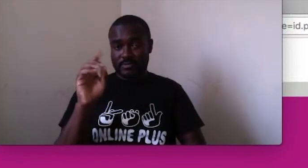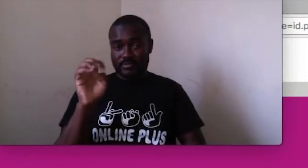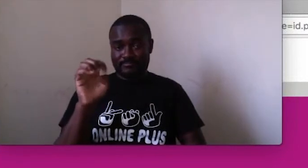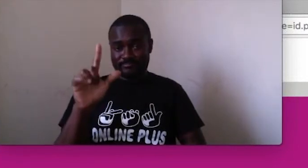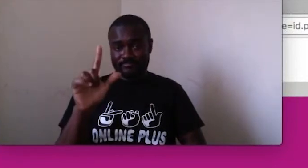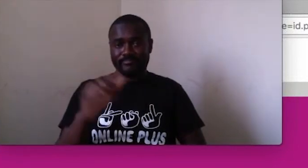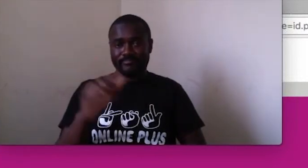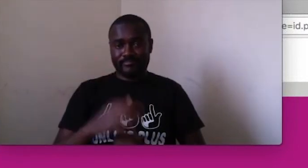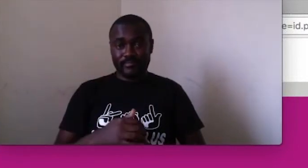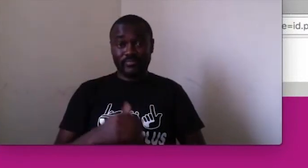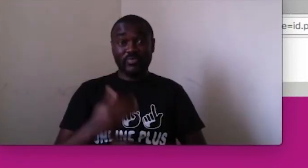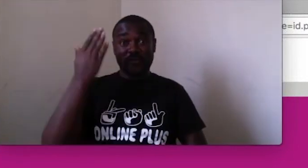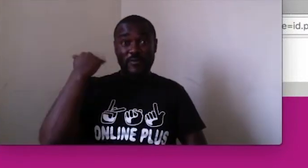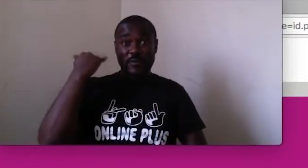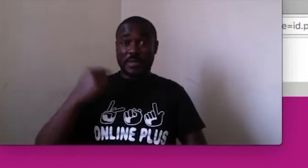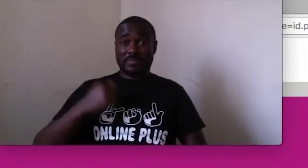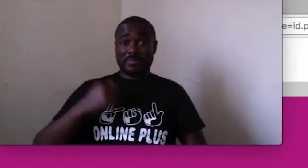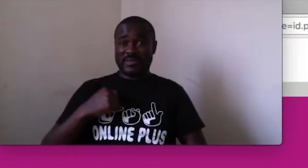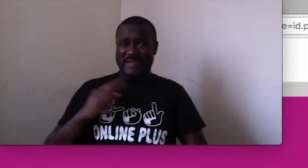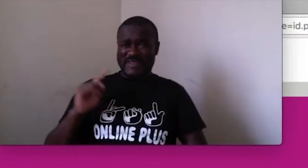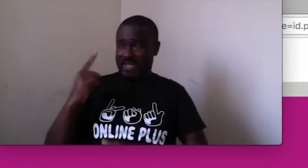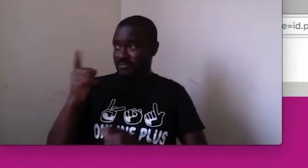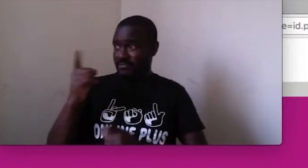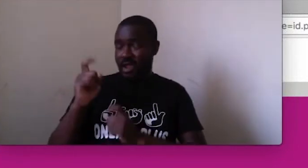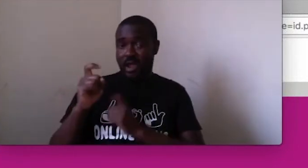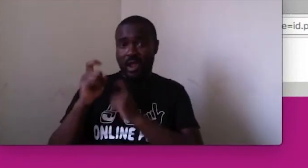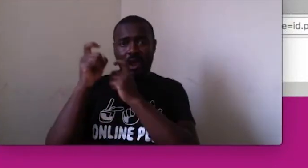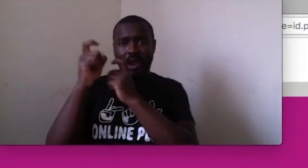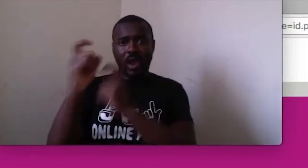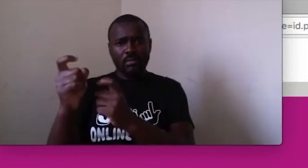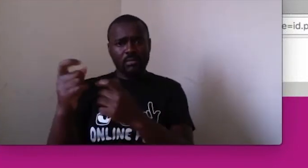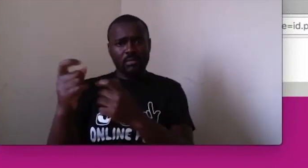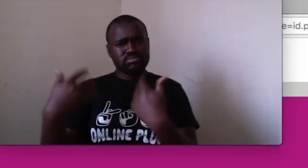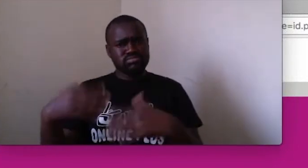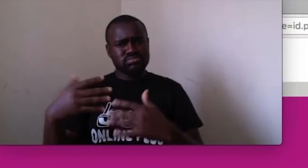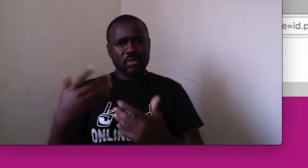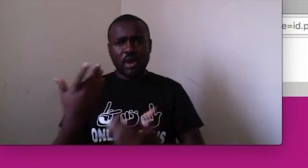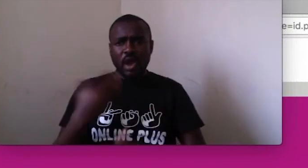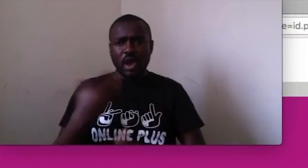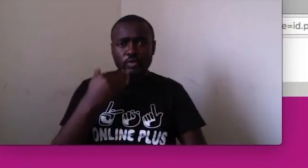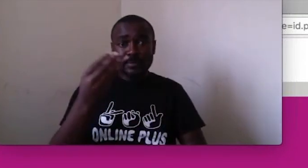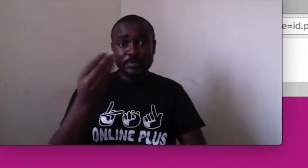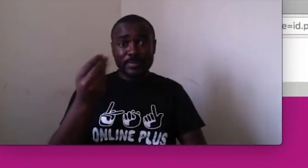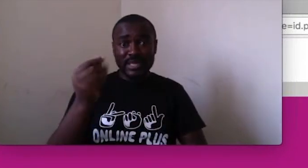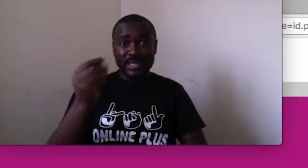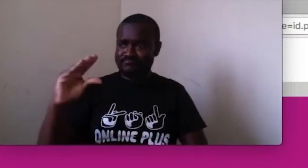the business and revenue model when I won my first grant